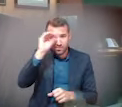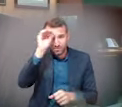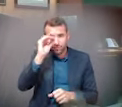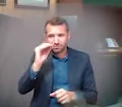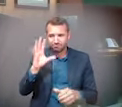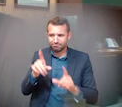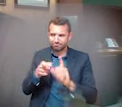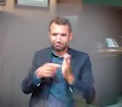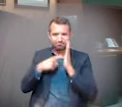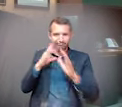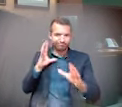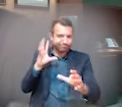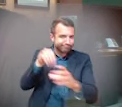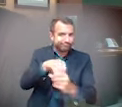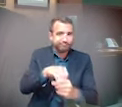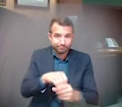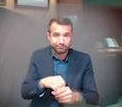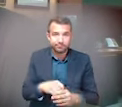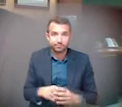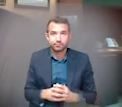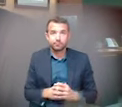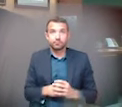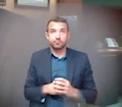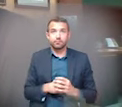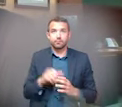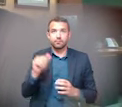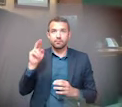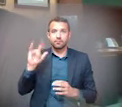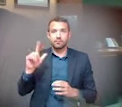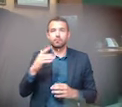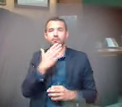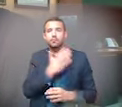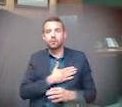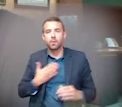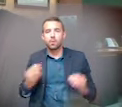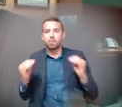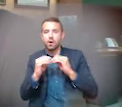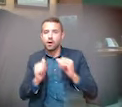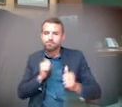Anil: It really provides an opportunity for us to be even more proactive. I think a lot of people don't take into consideration